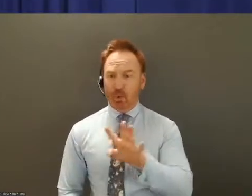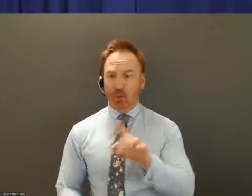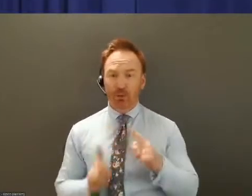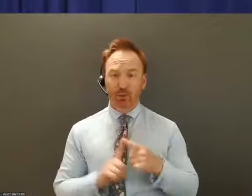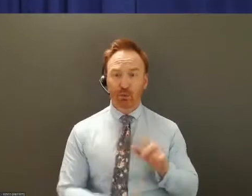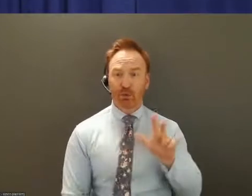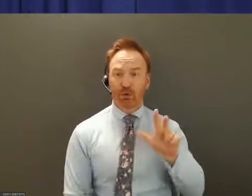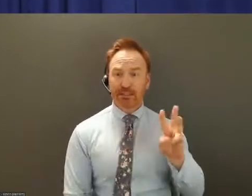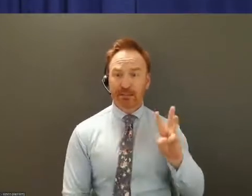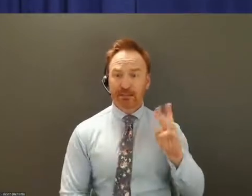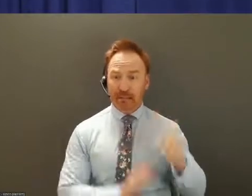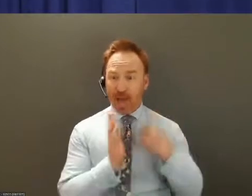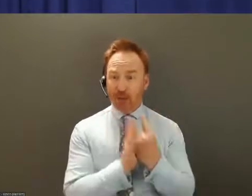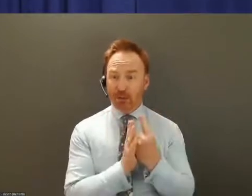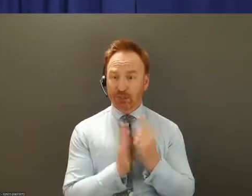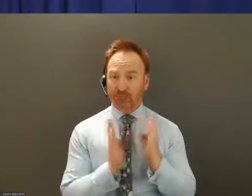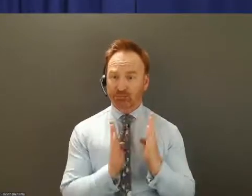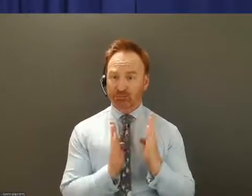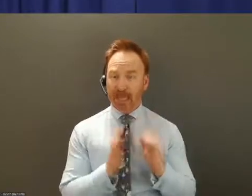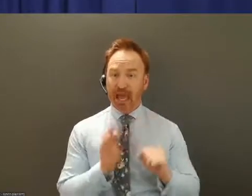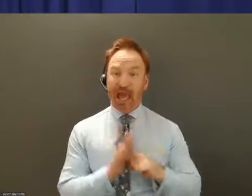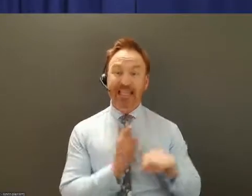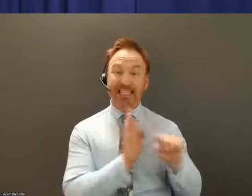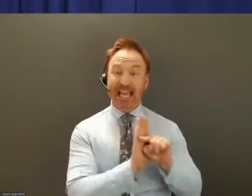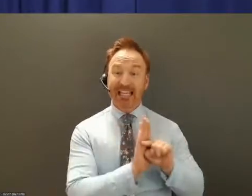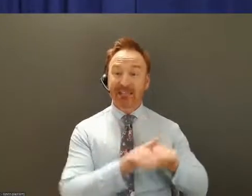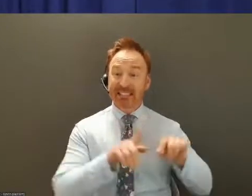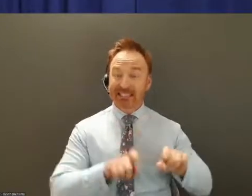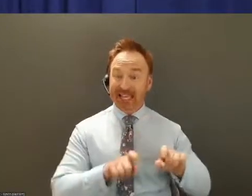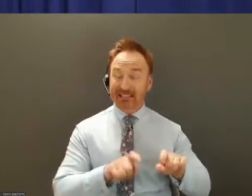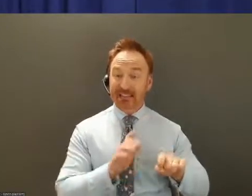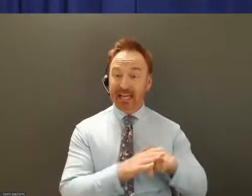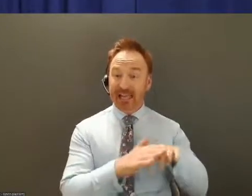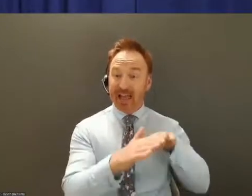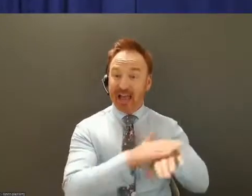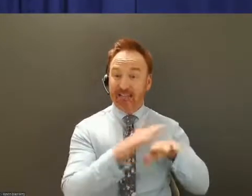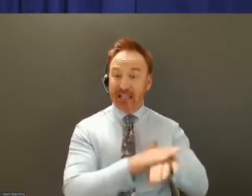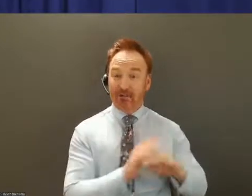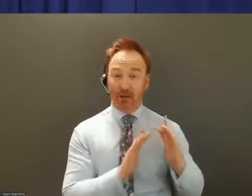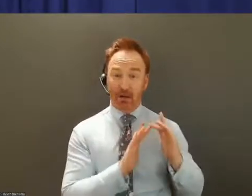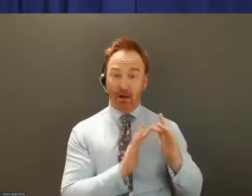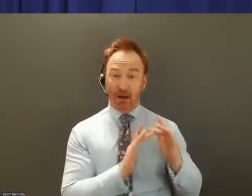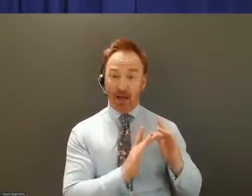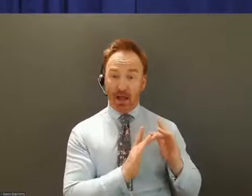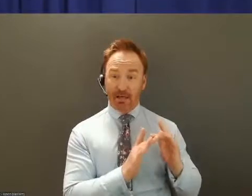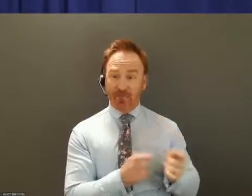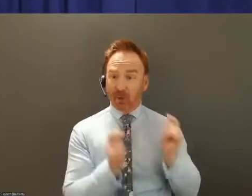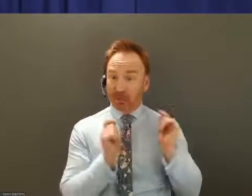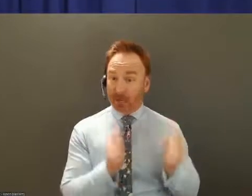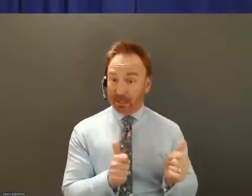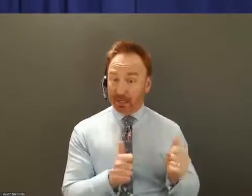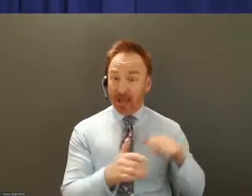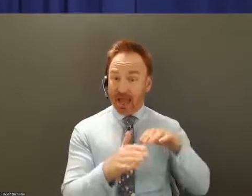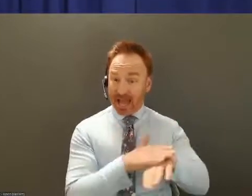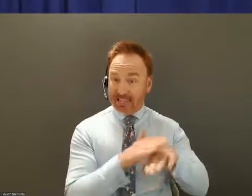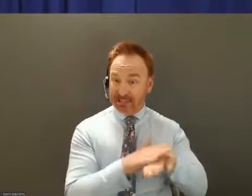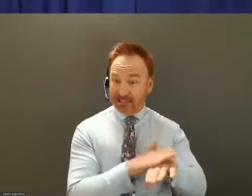Kwanlin Dün First Nations chief Doris, and Doctor Hanley. We have an outbreak of COVID-19